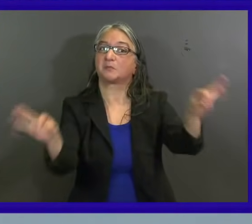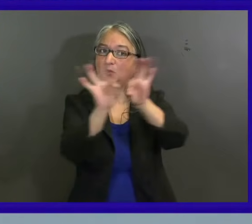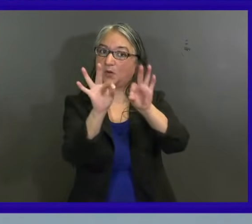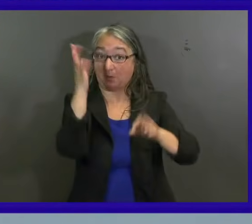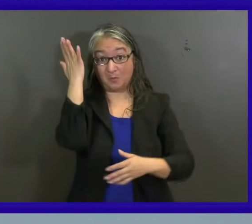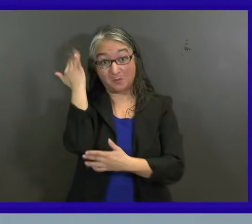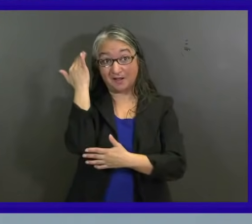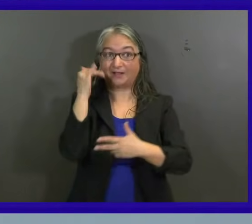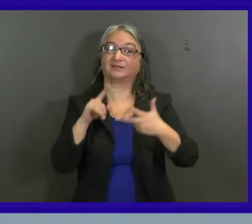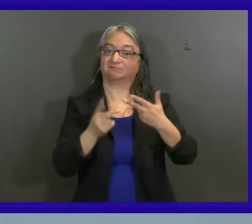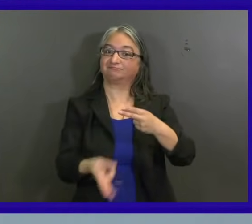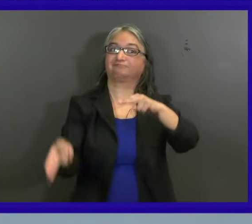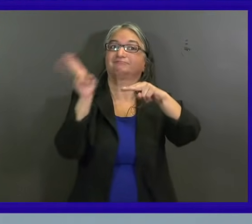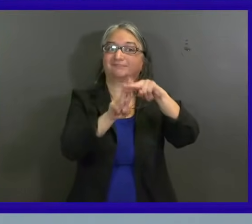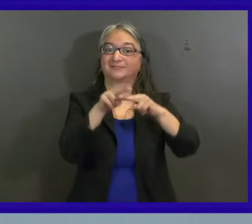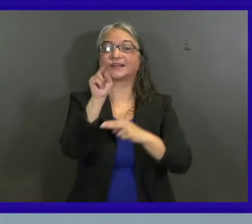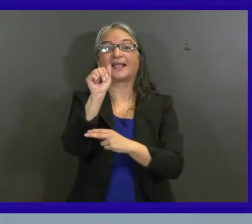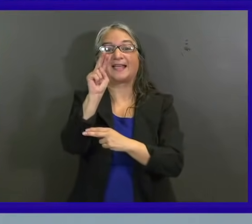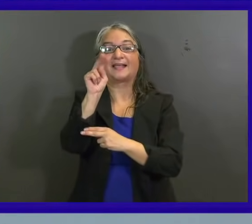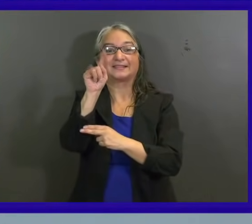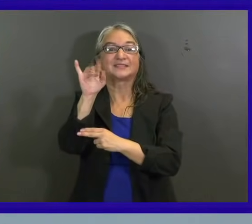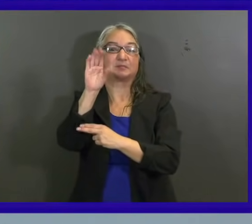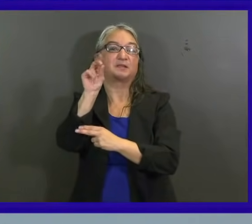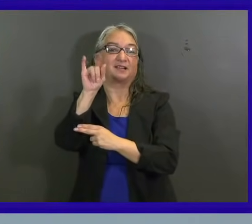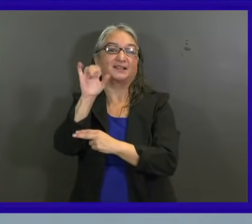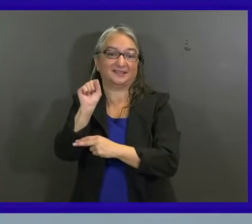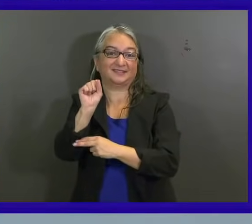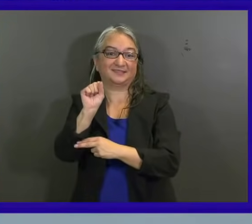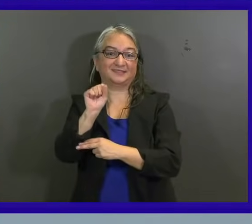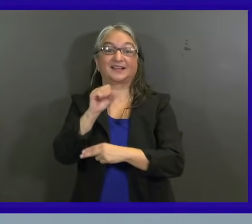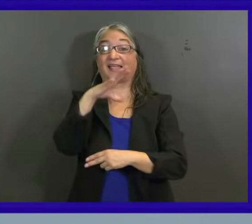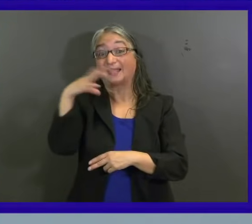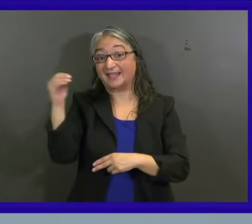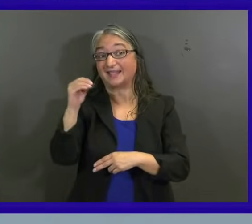other cells in your immune response like t cells making them even more effective